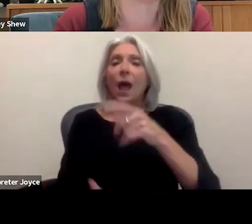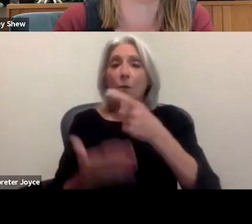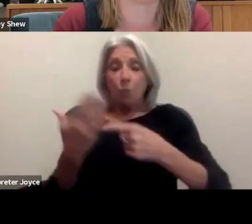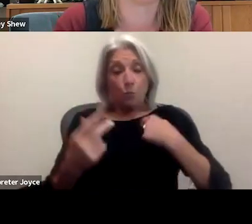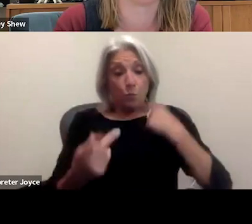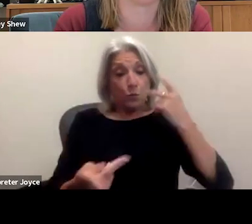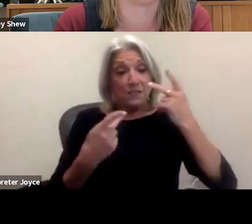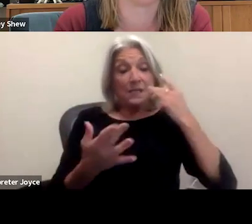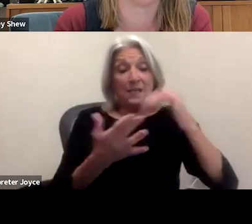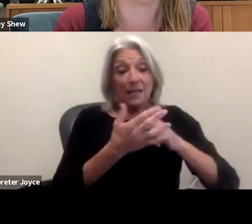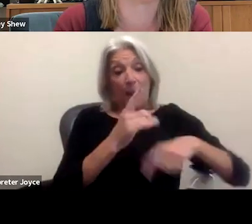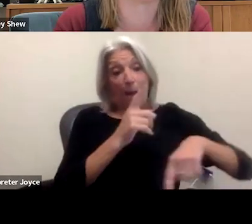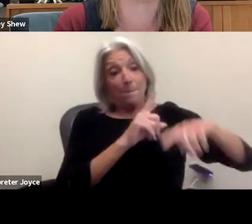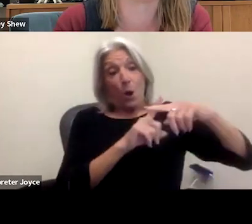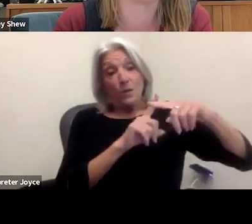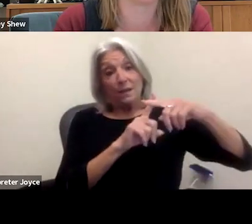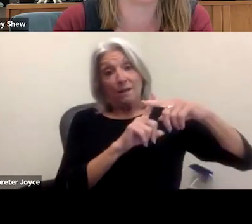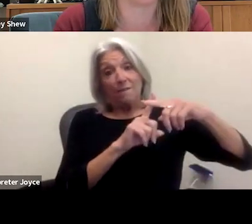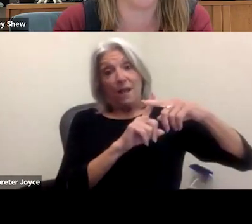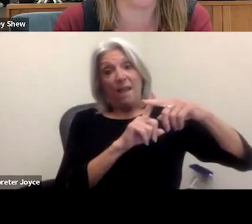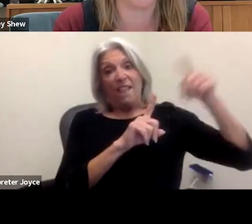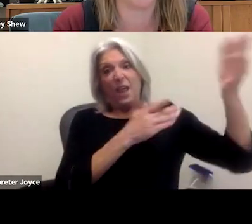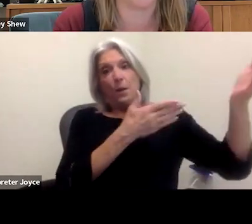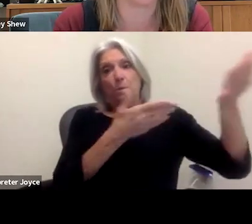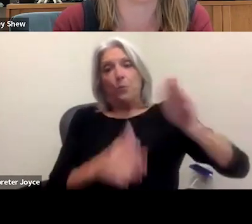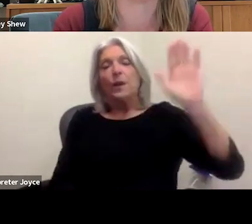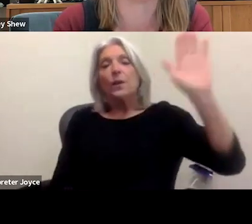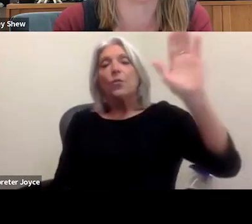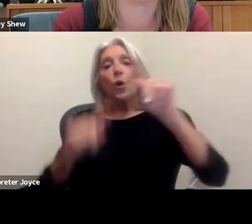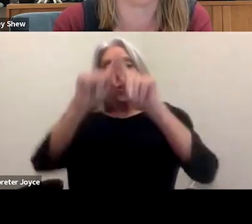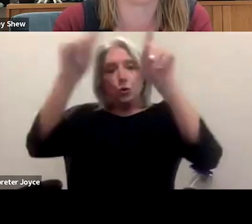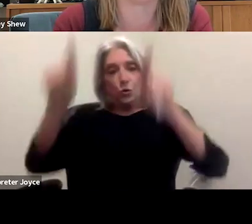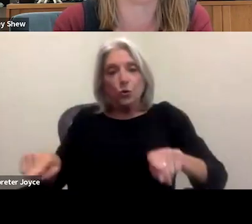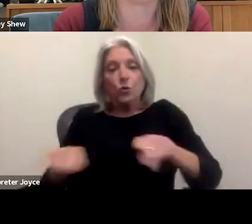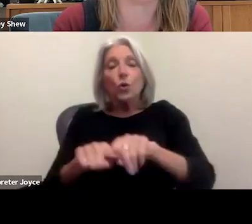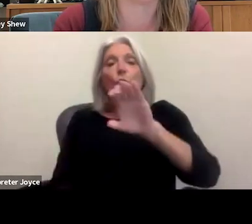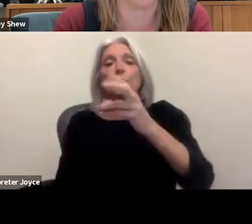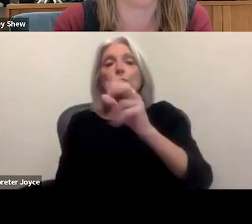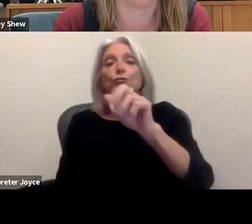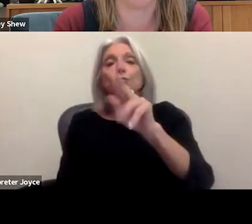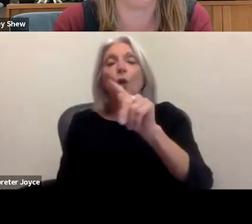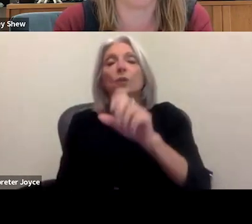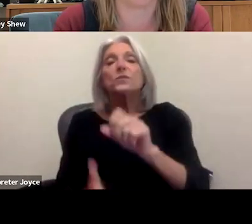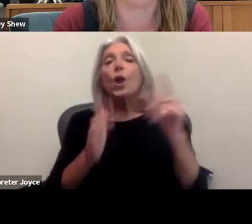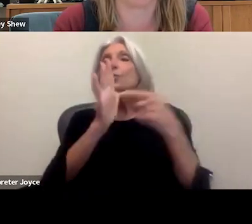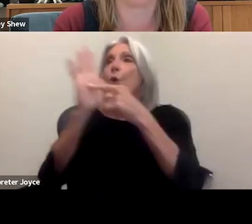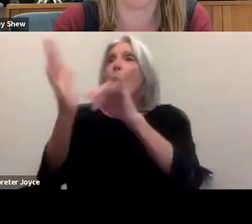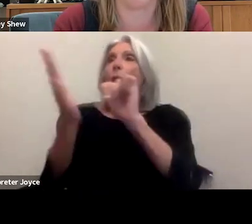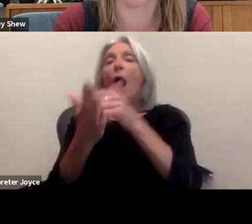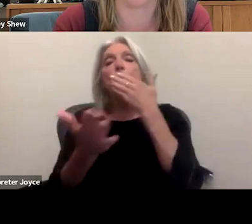People would bring their genealogy charts to show how good their genetic information and their baby was.